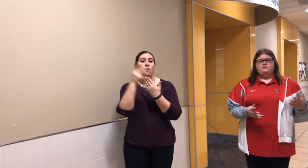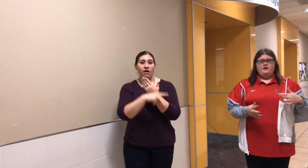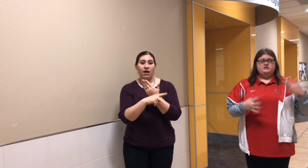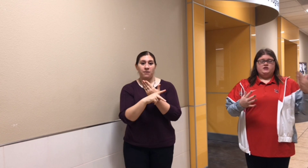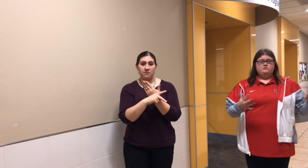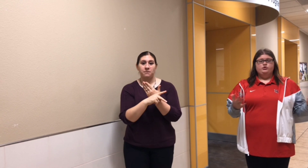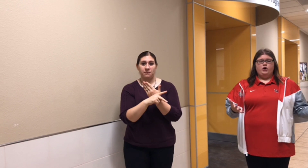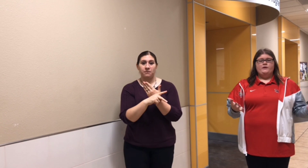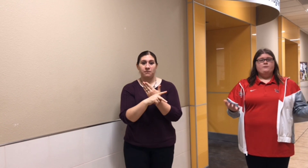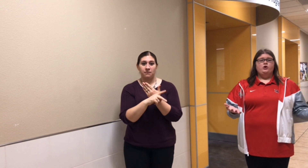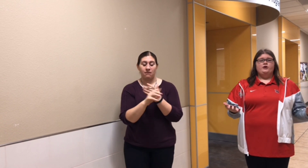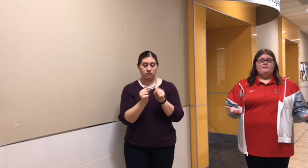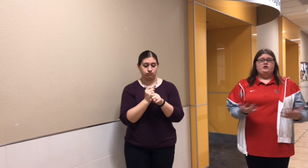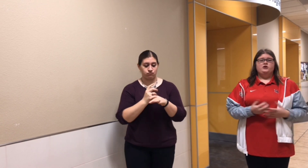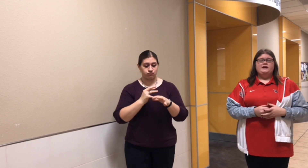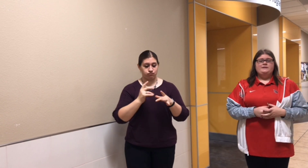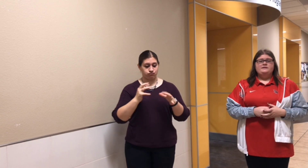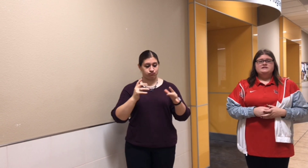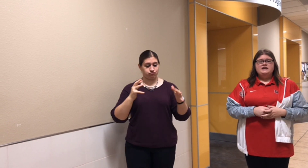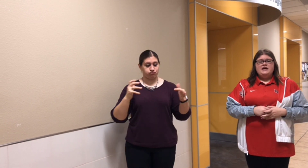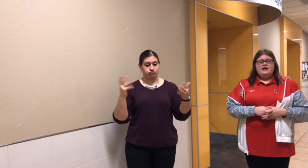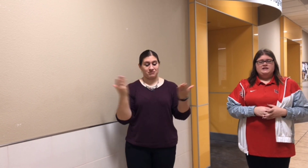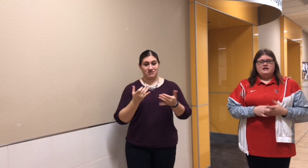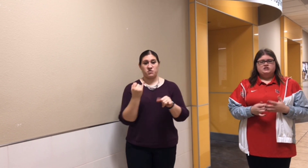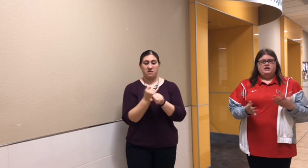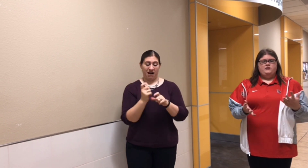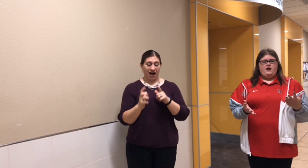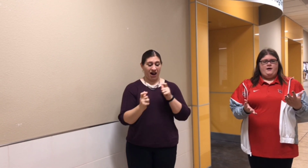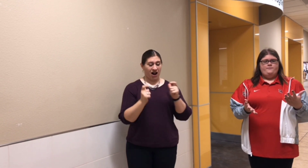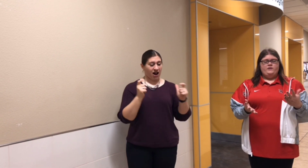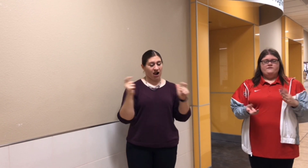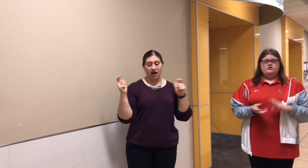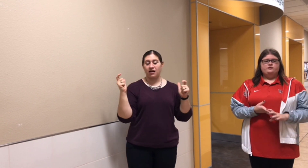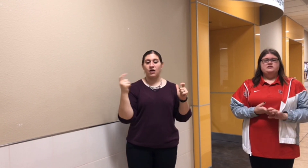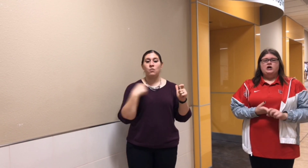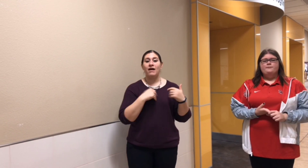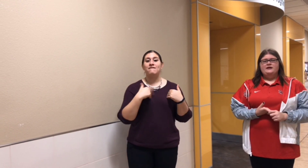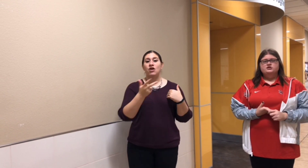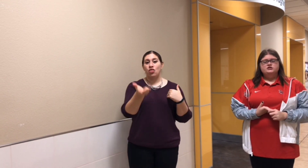a growing program here on campus and we actually have three top majors